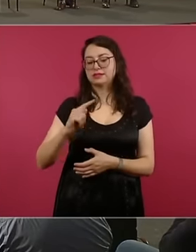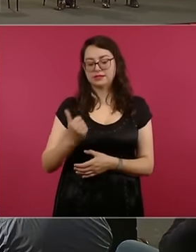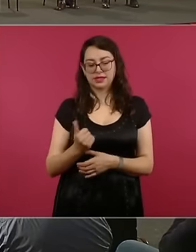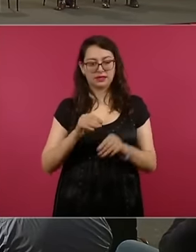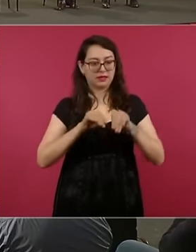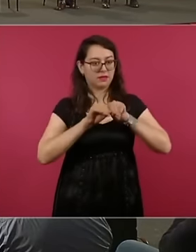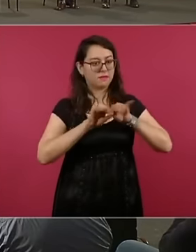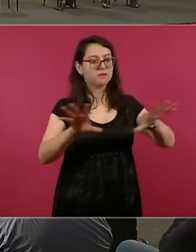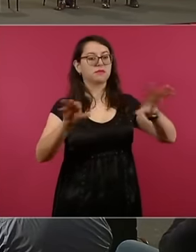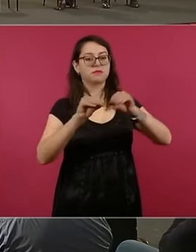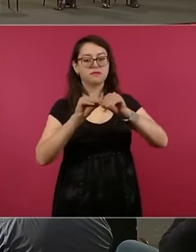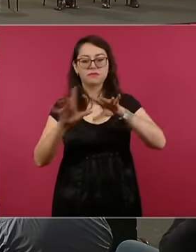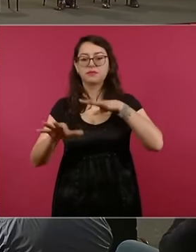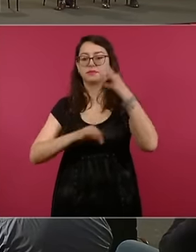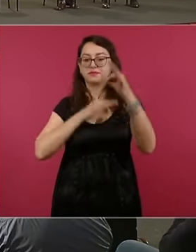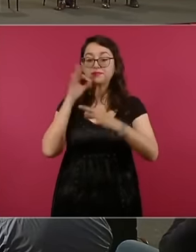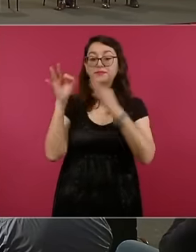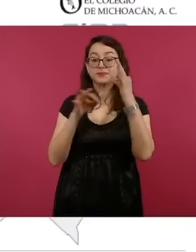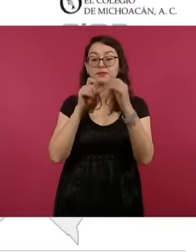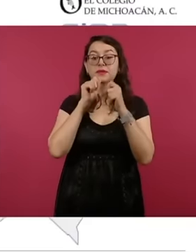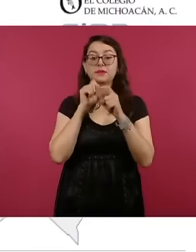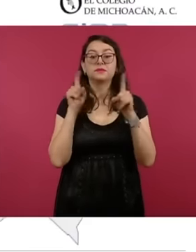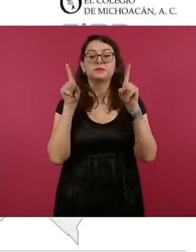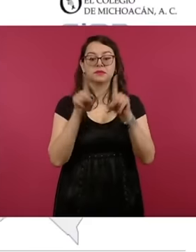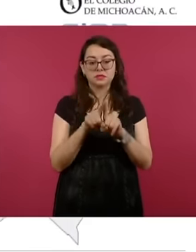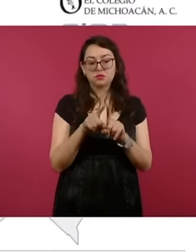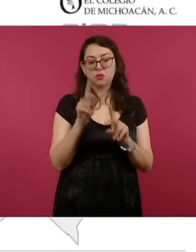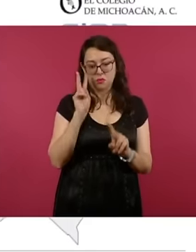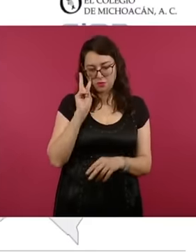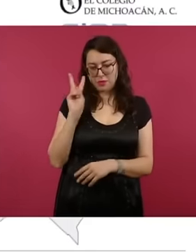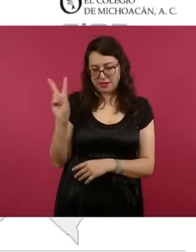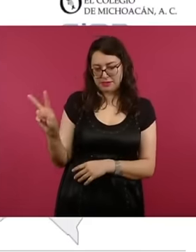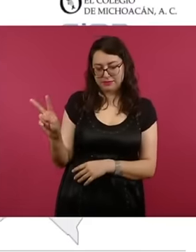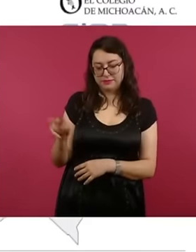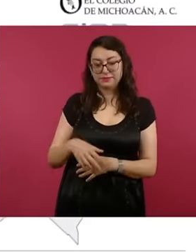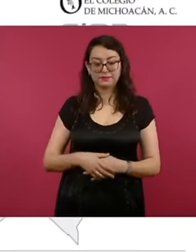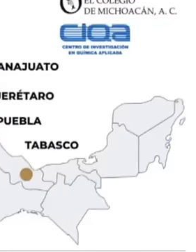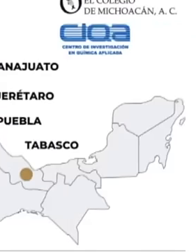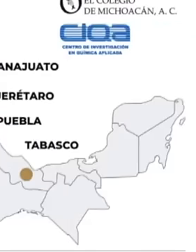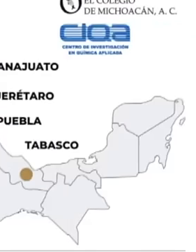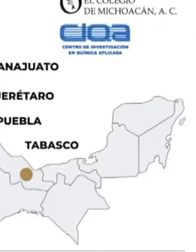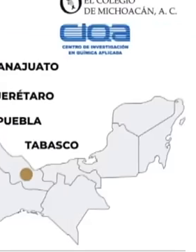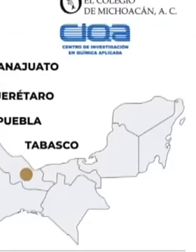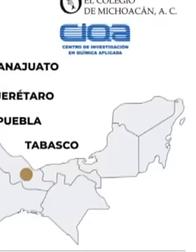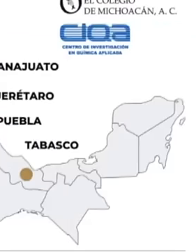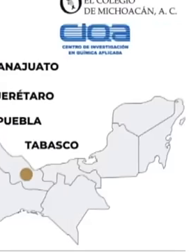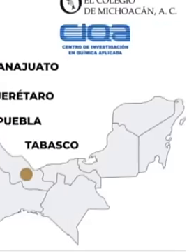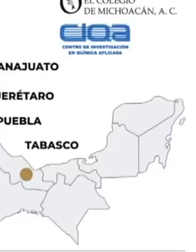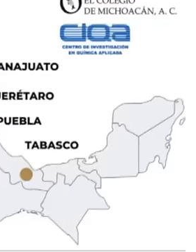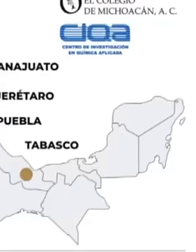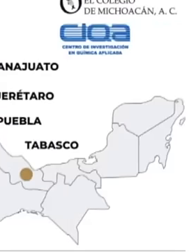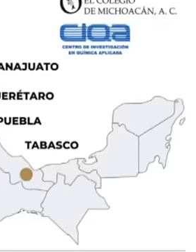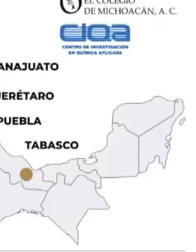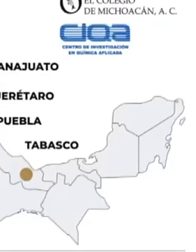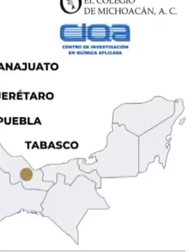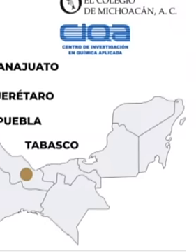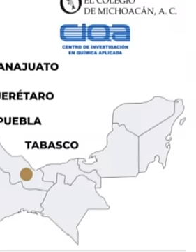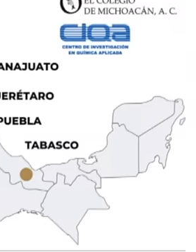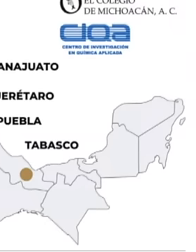ACIT and other educational institutions. Publicly they can be consulted on the institutional networks of the